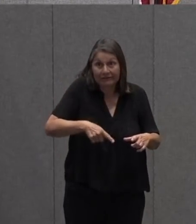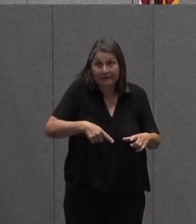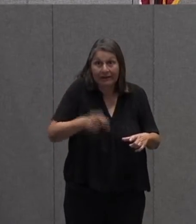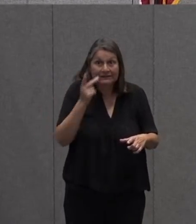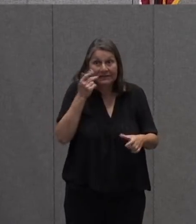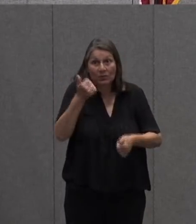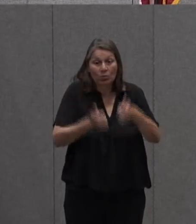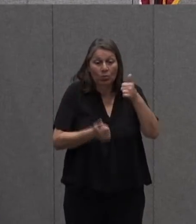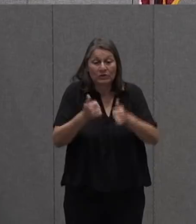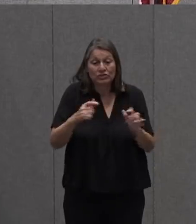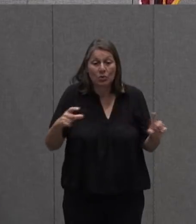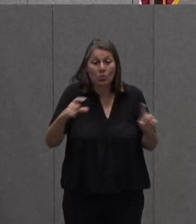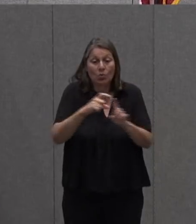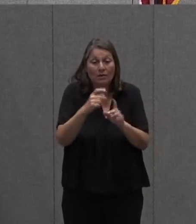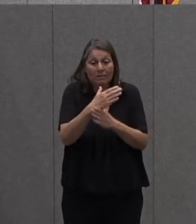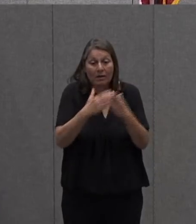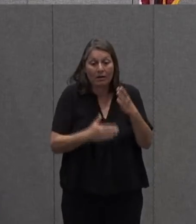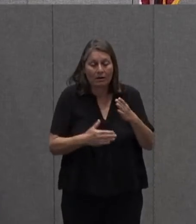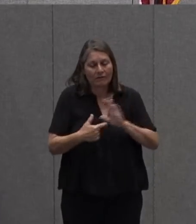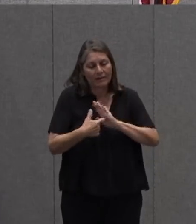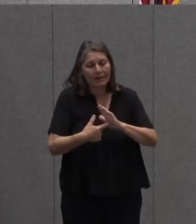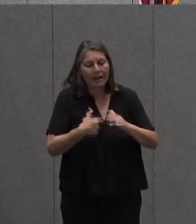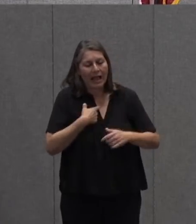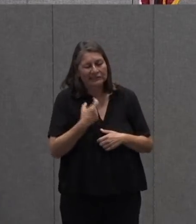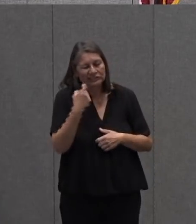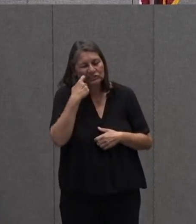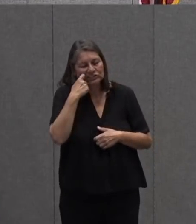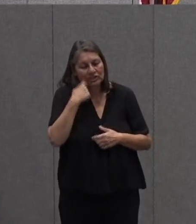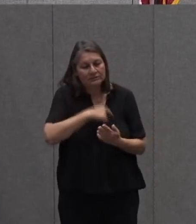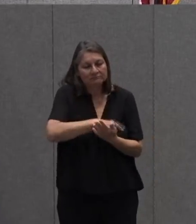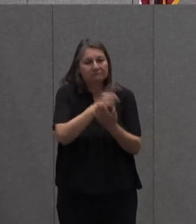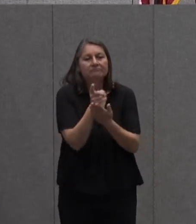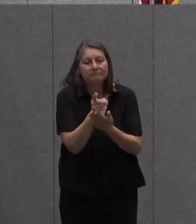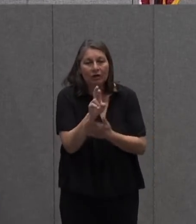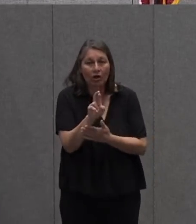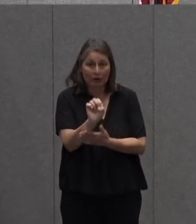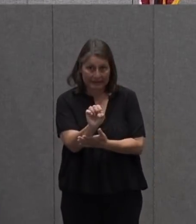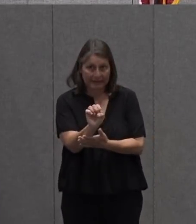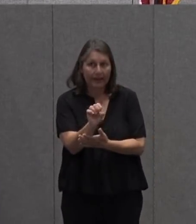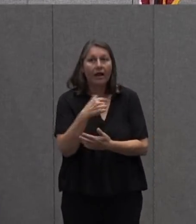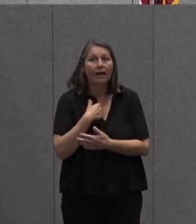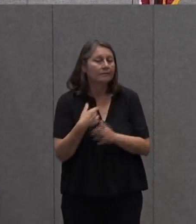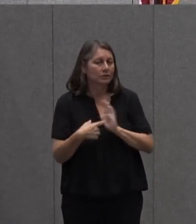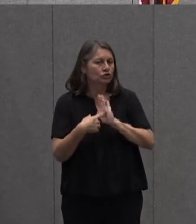And for example, I just landed on RE-. And we'll show you up here on ours RE-.